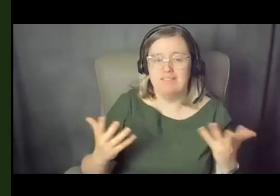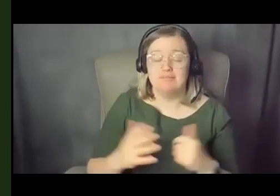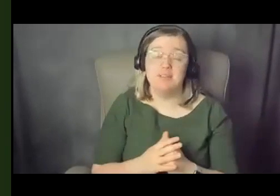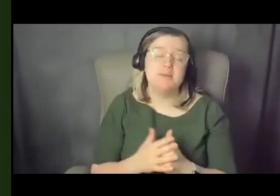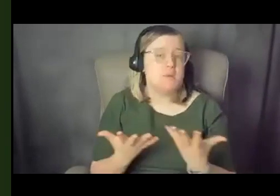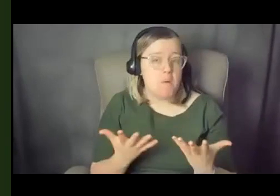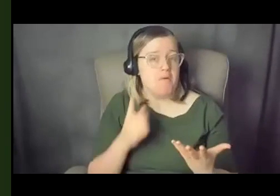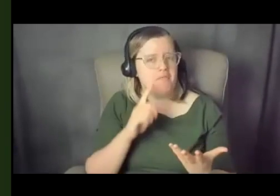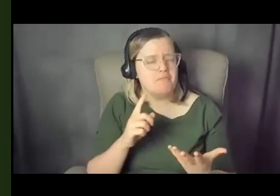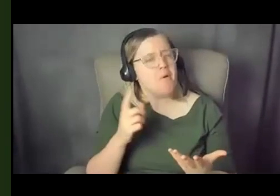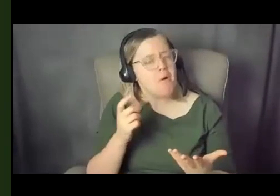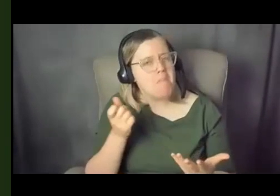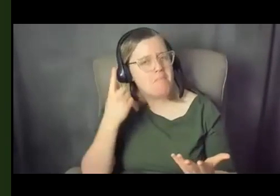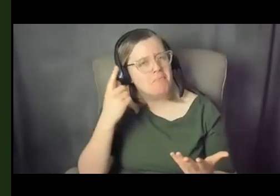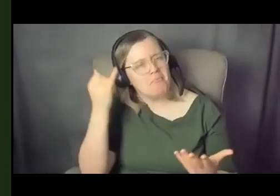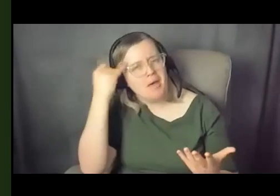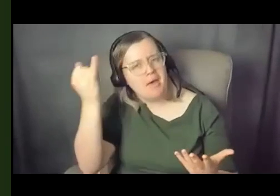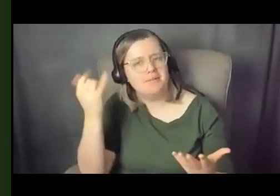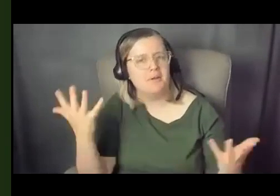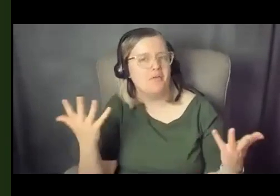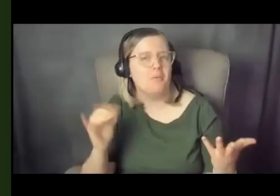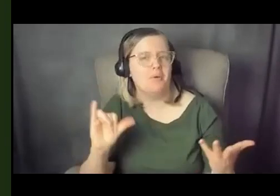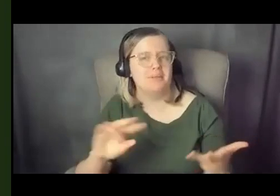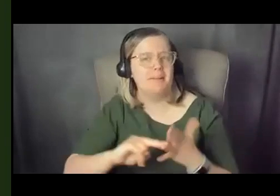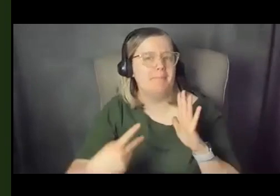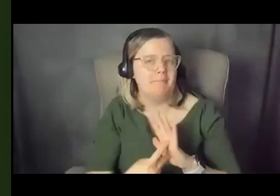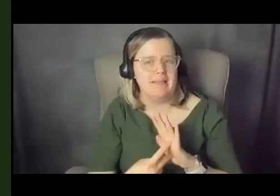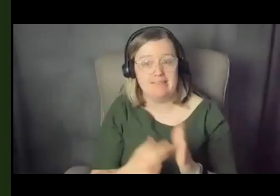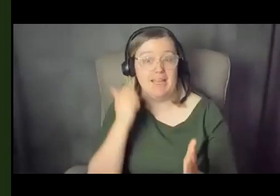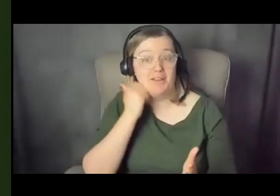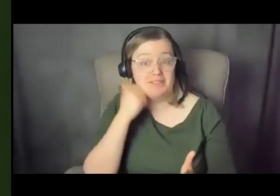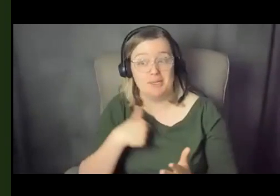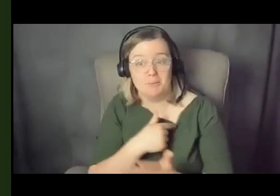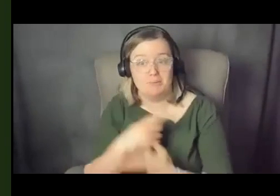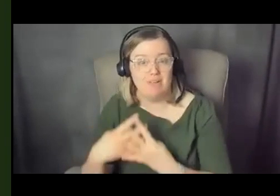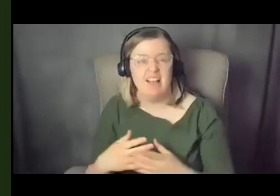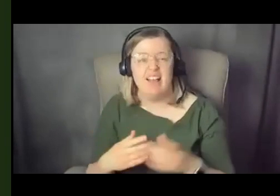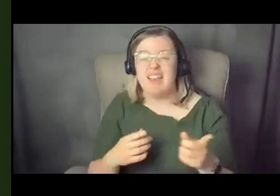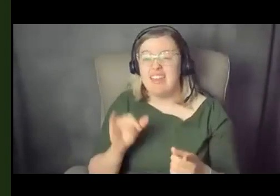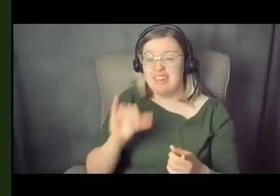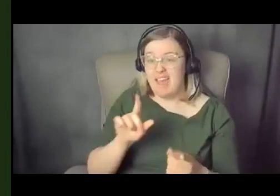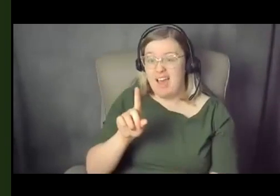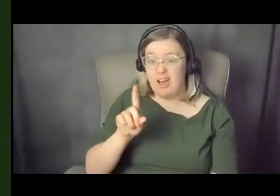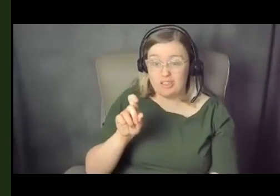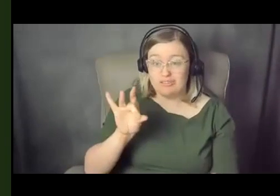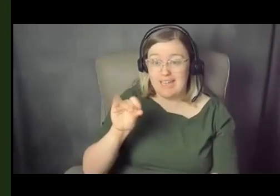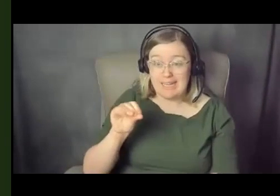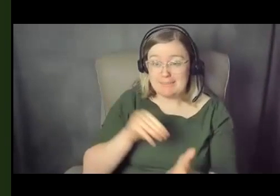help you get an idea of how much is treated every day, it's enough water to fill 3.6 million bathtubs every day.